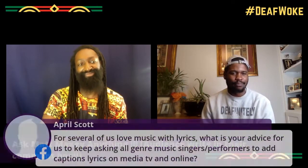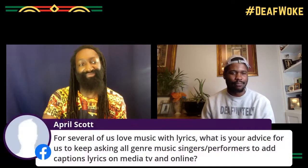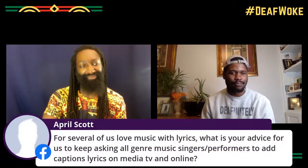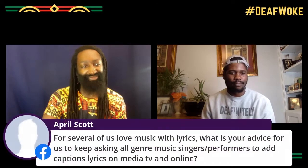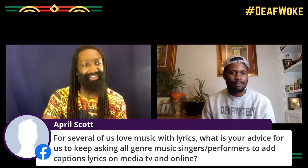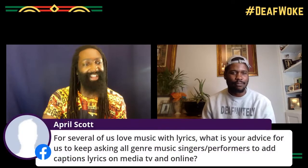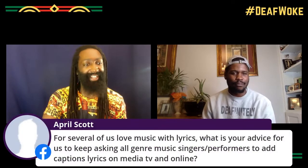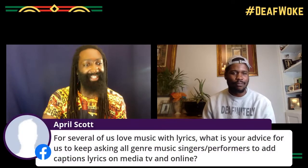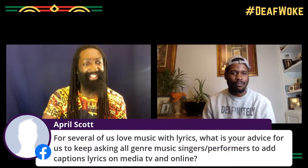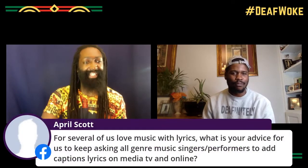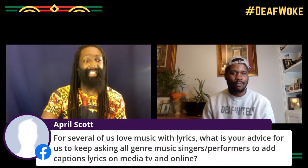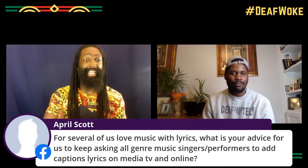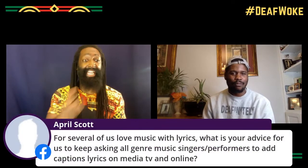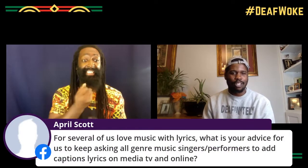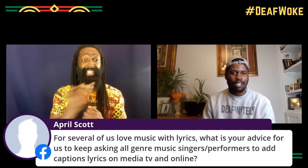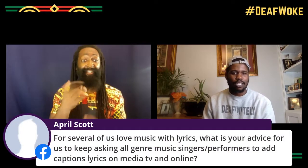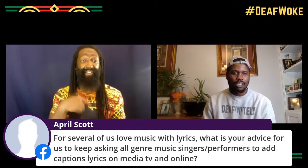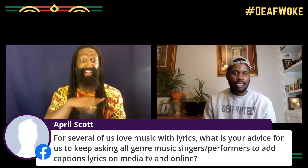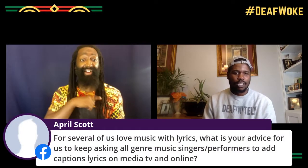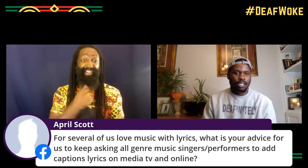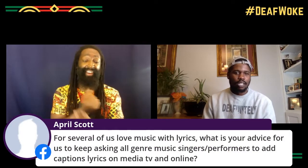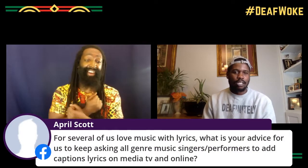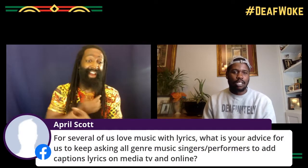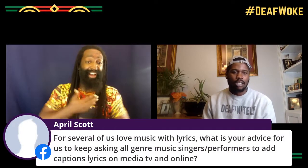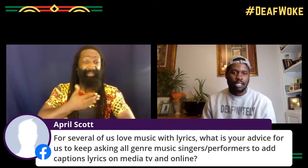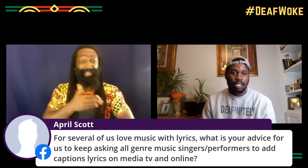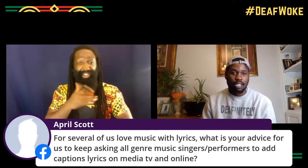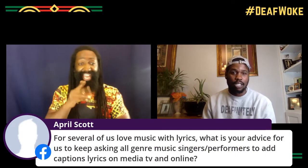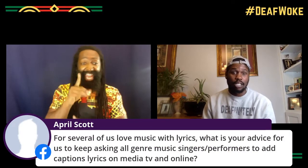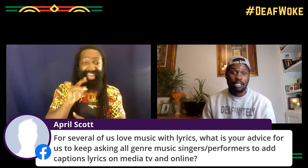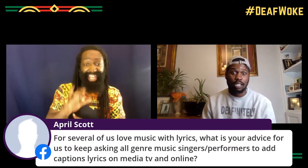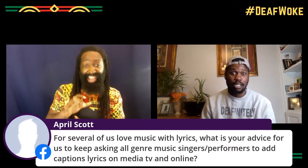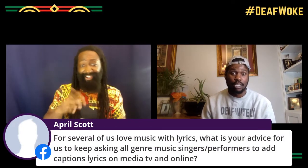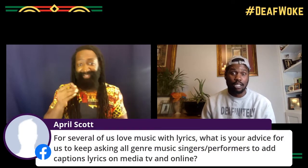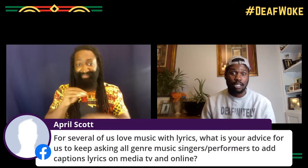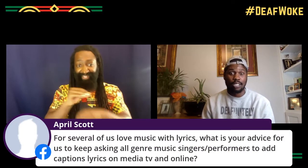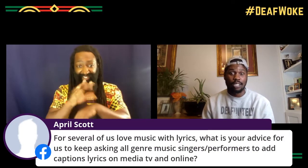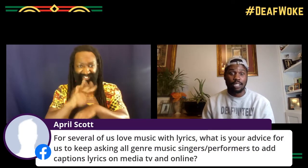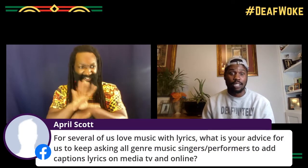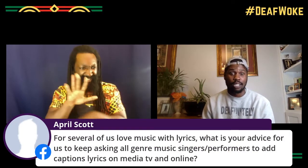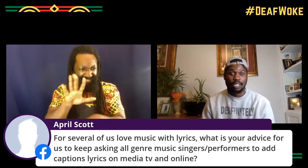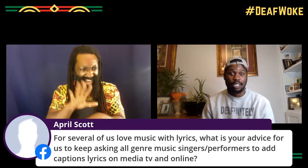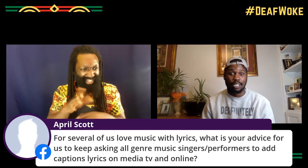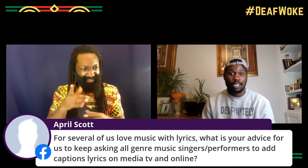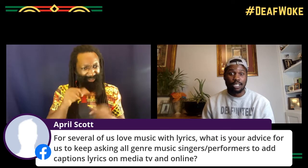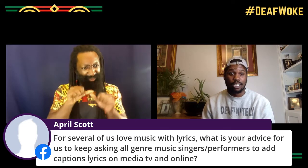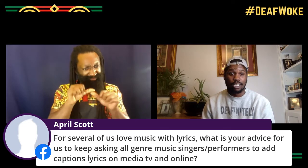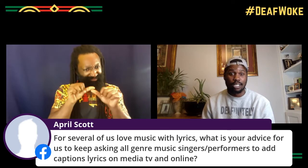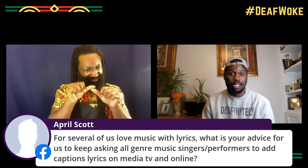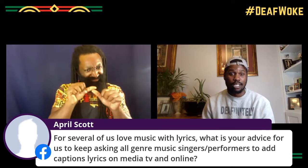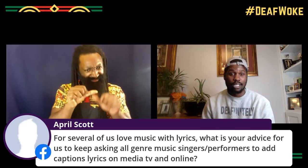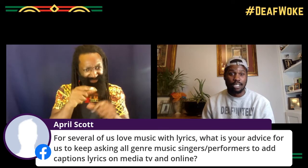And hopefully everybody's gonna be alright with it. For several of us, love music with lyrics.